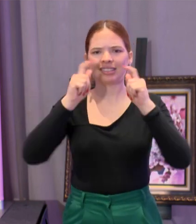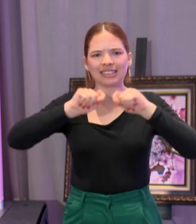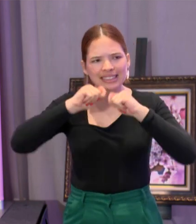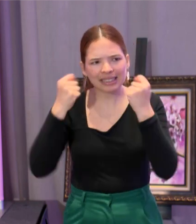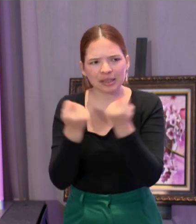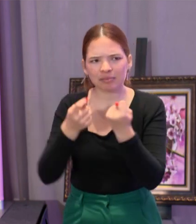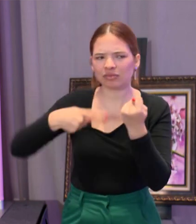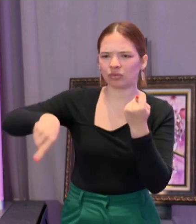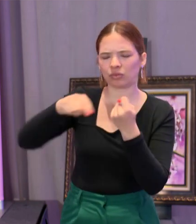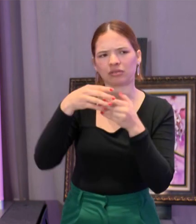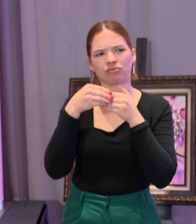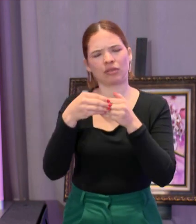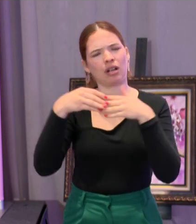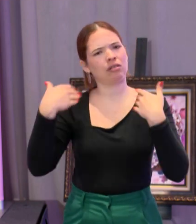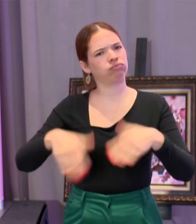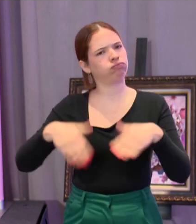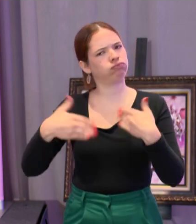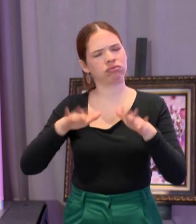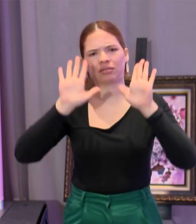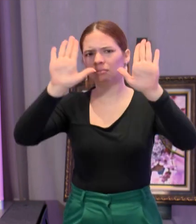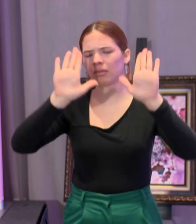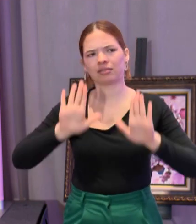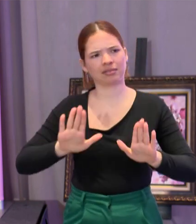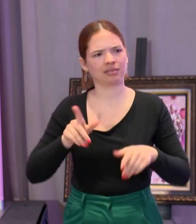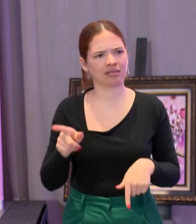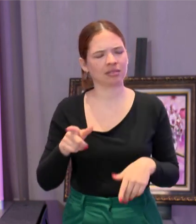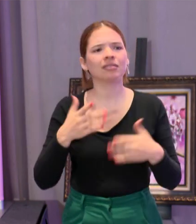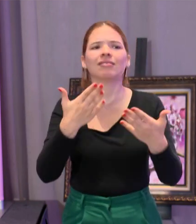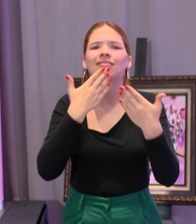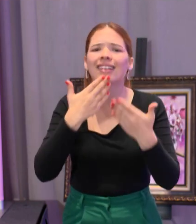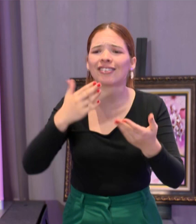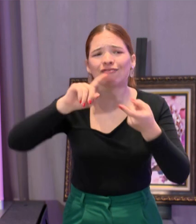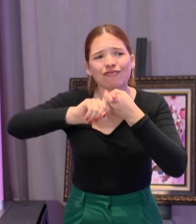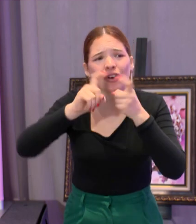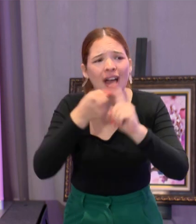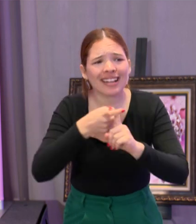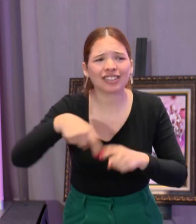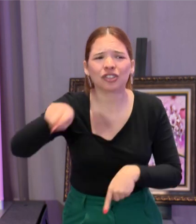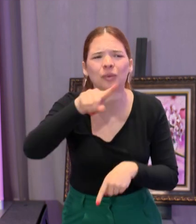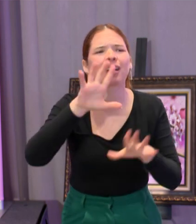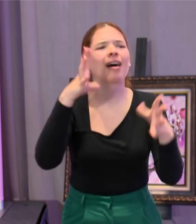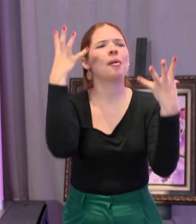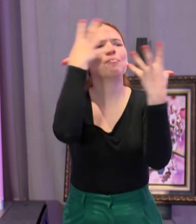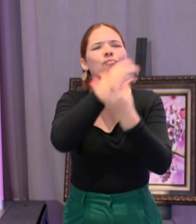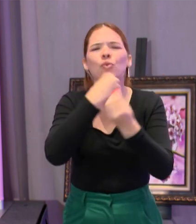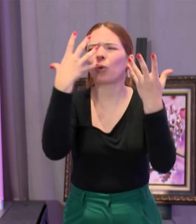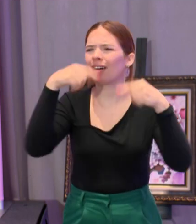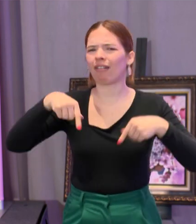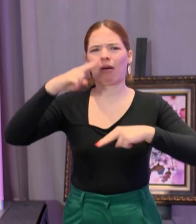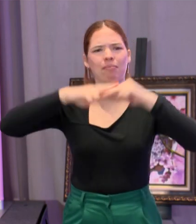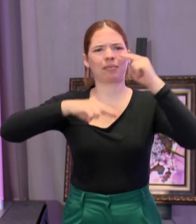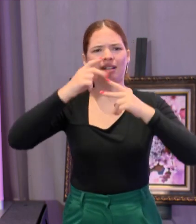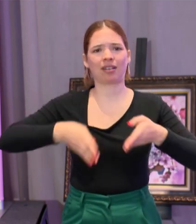I WANT TO THANK ALL OF OUR FRIENDS HERE AT THE BEAUTIFUL CONRAD HOTEL.